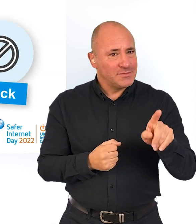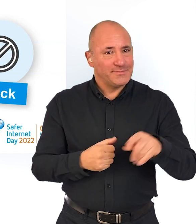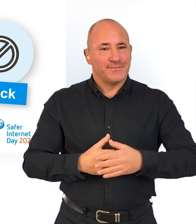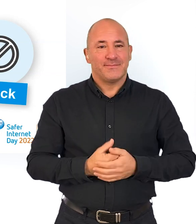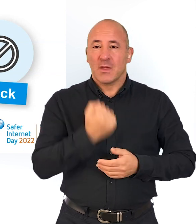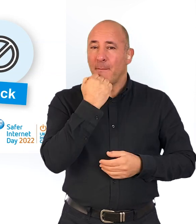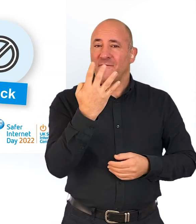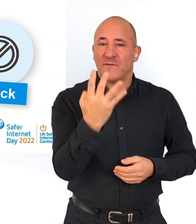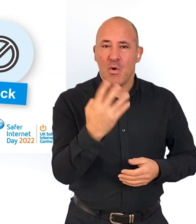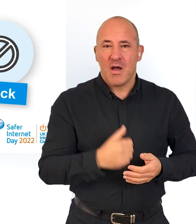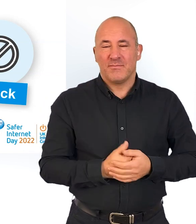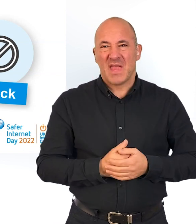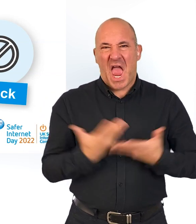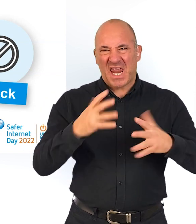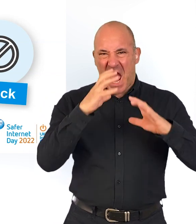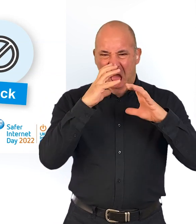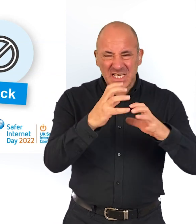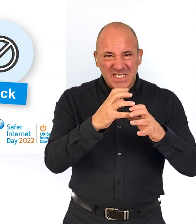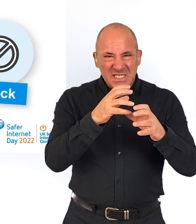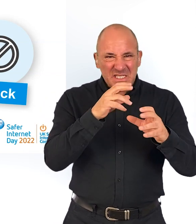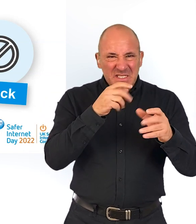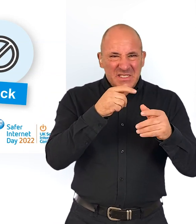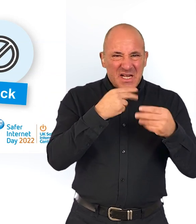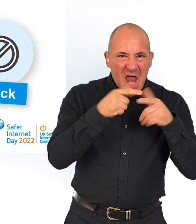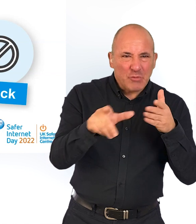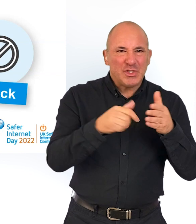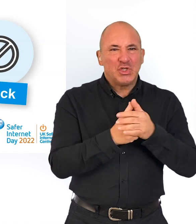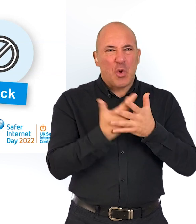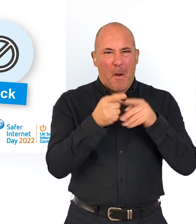Number 4. Report any hate speech or bullying behaviours.